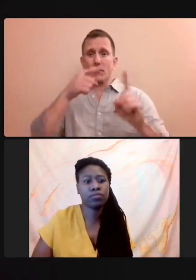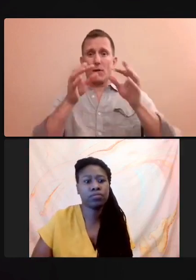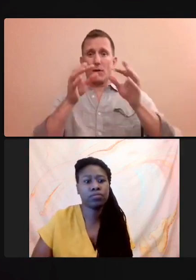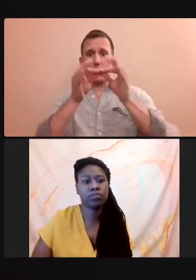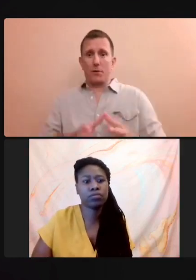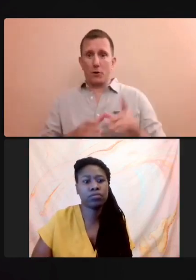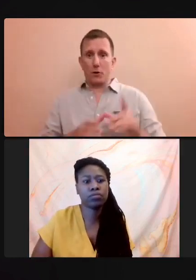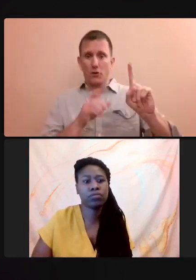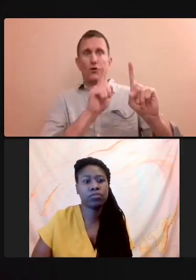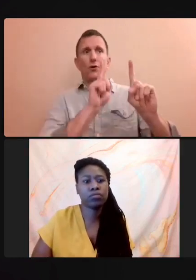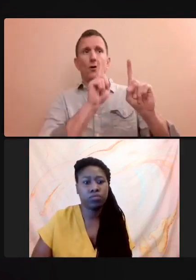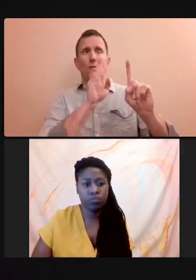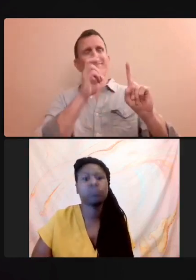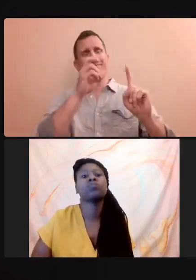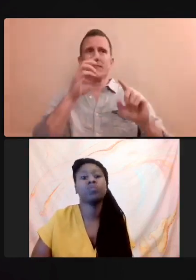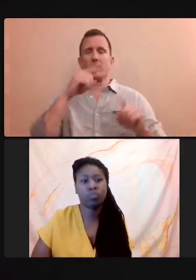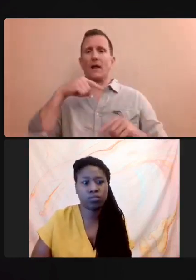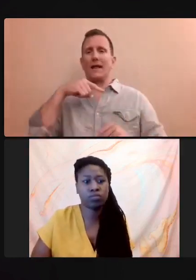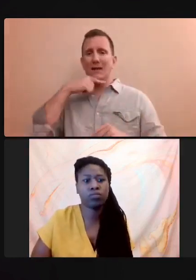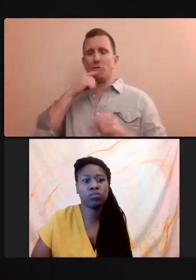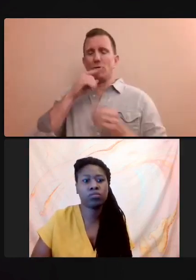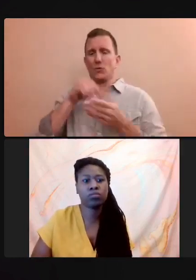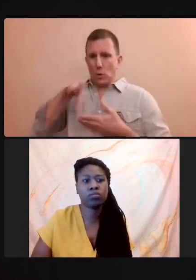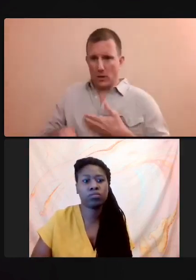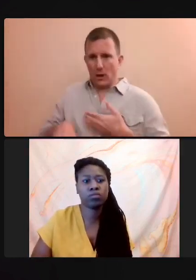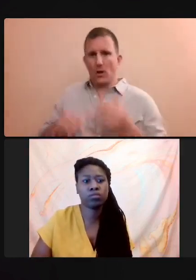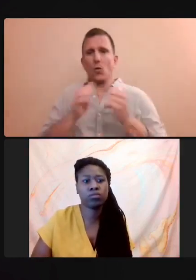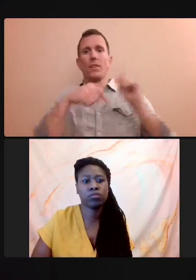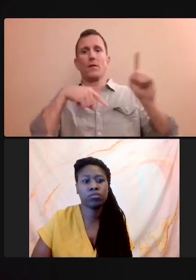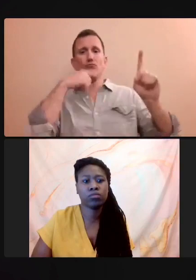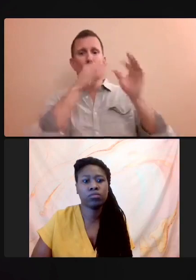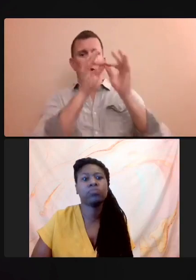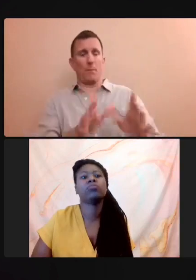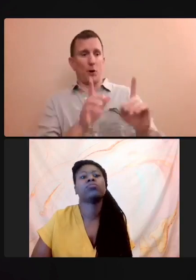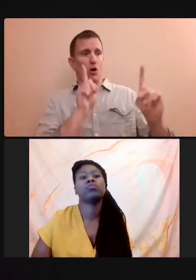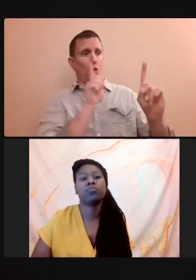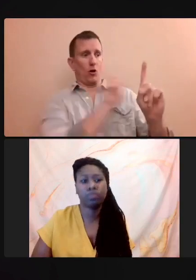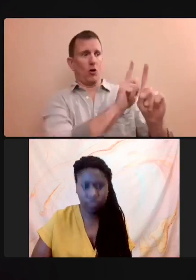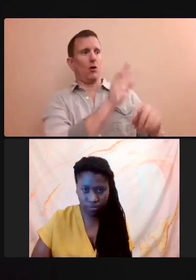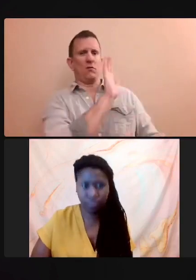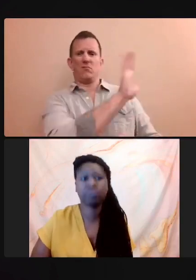They all see and understand the world differently. And so you be able to have that experience in you, helps